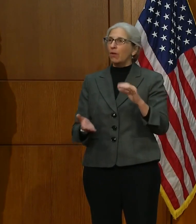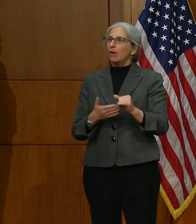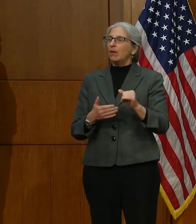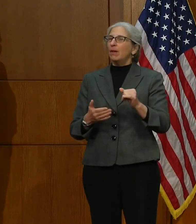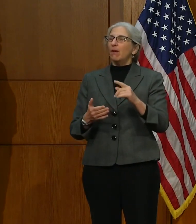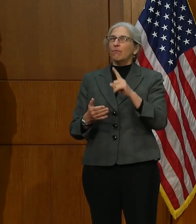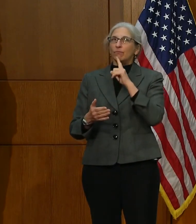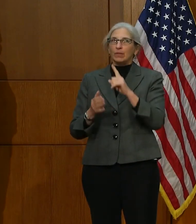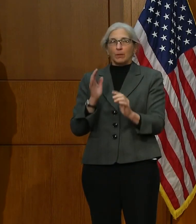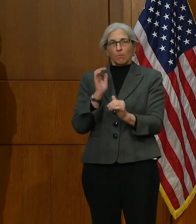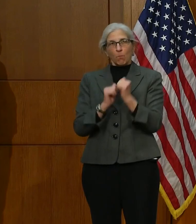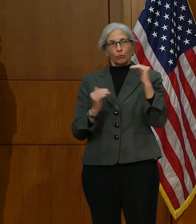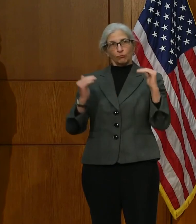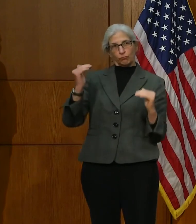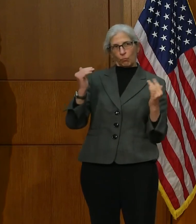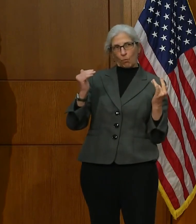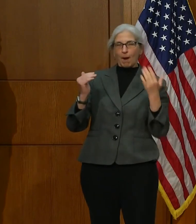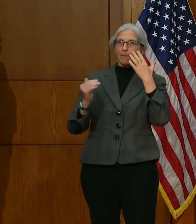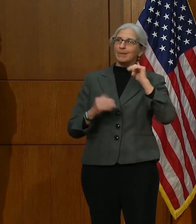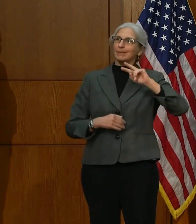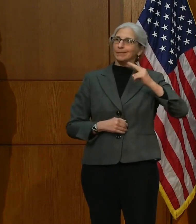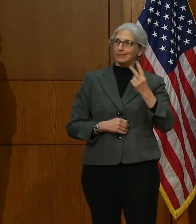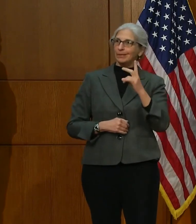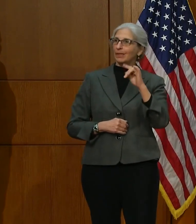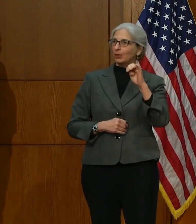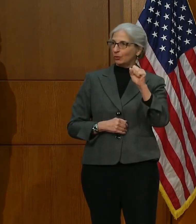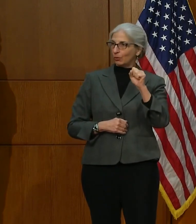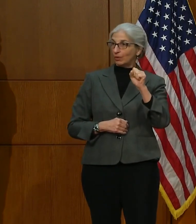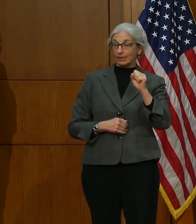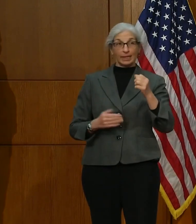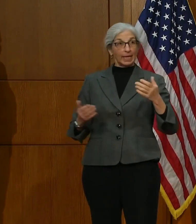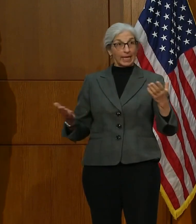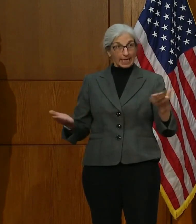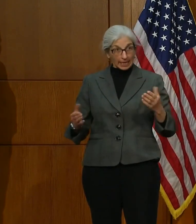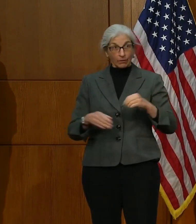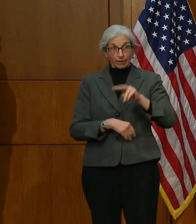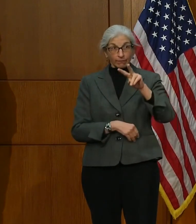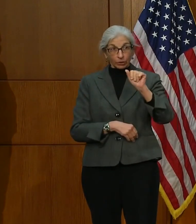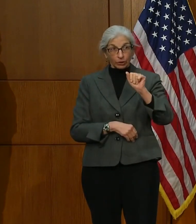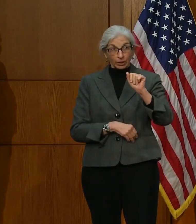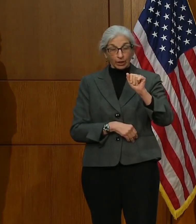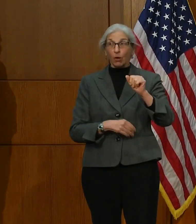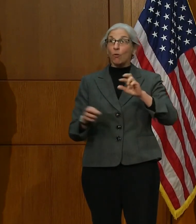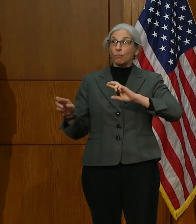OF THOSE ARE SECOND DOSES THAT HAVE BEEN DELIVERED TO VIRGINIA